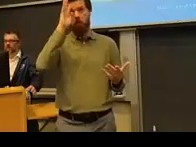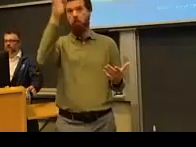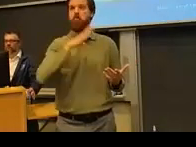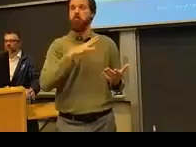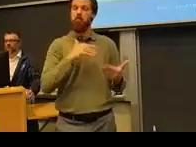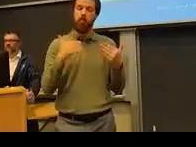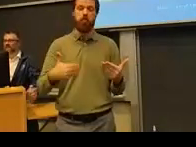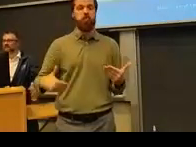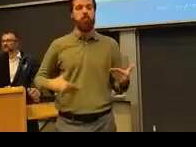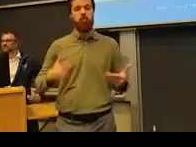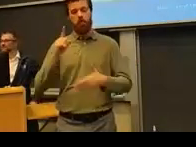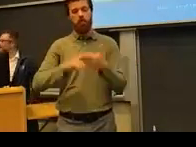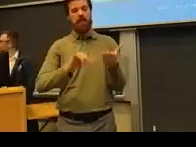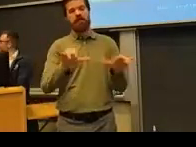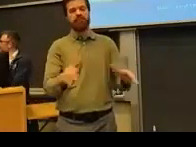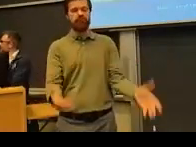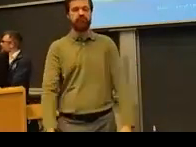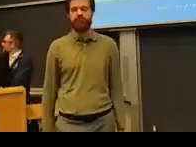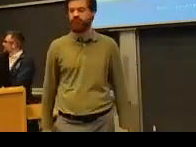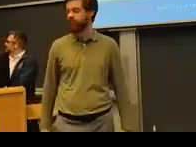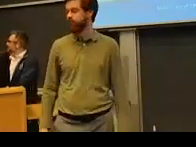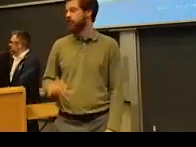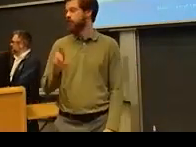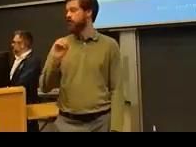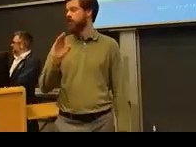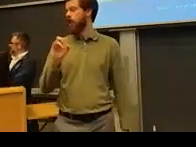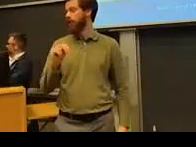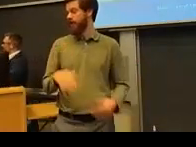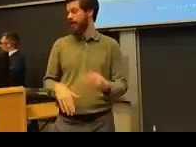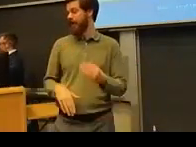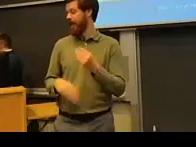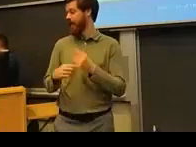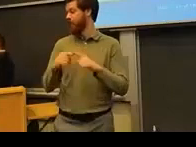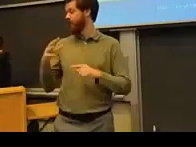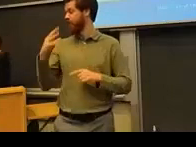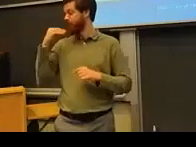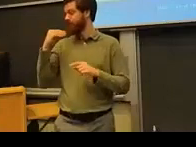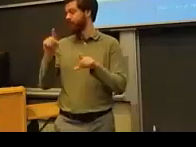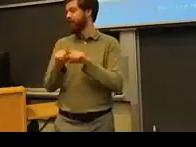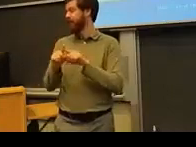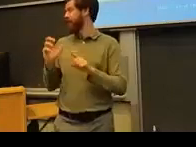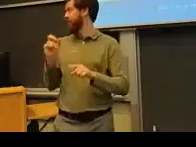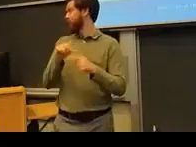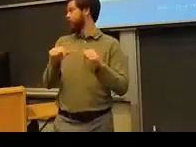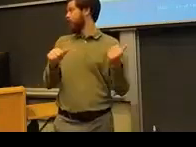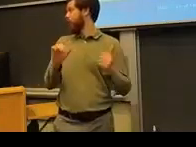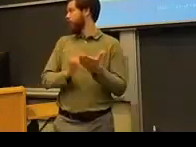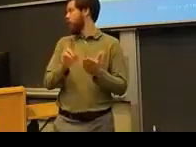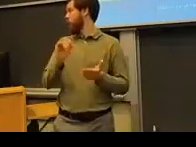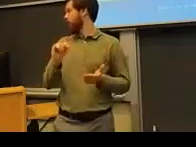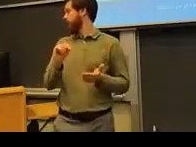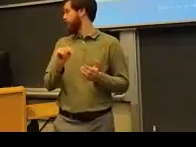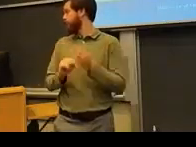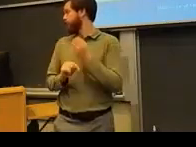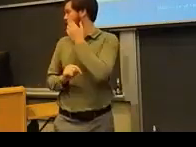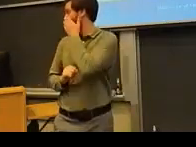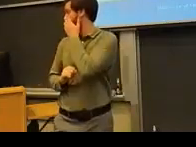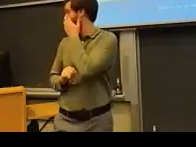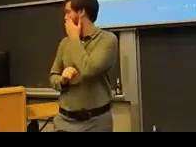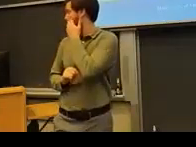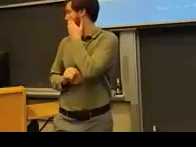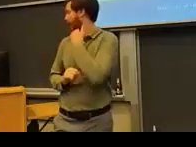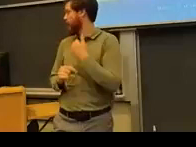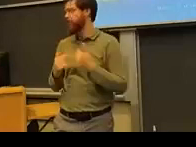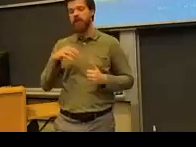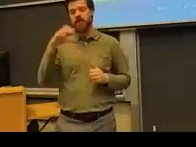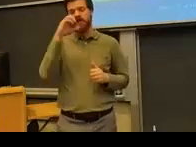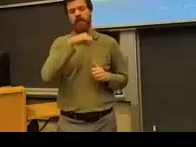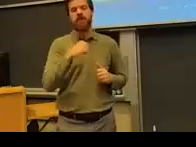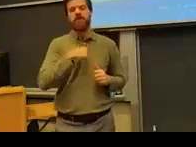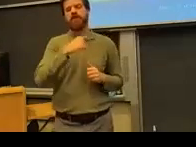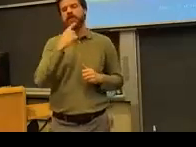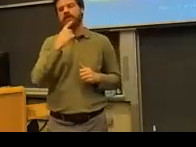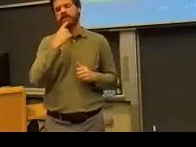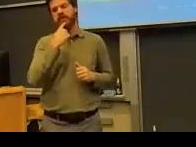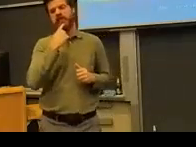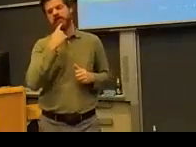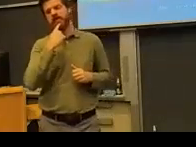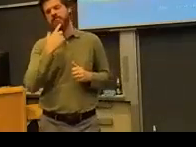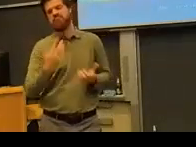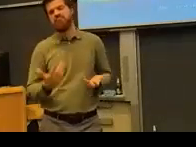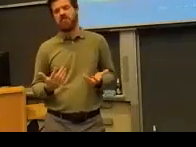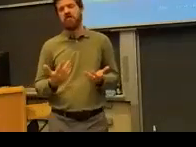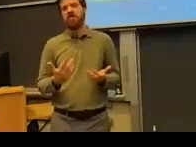intuitions experience going to the other talk um I guess I would say people seem